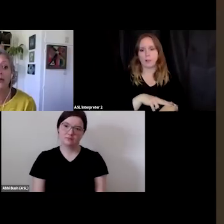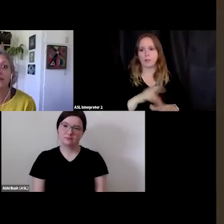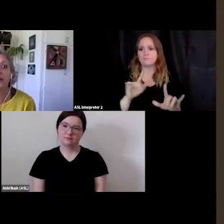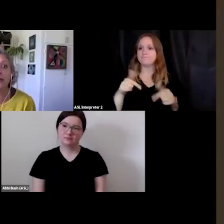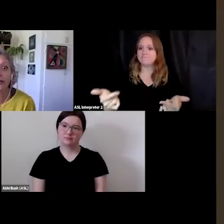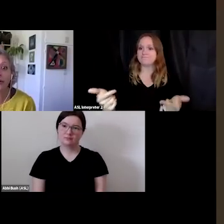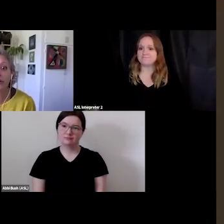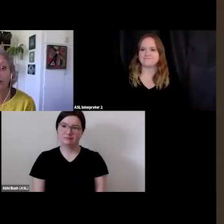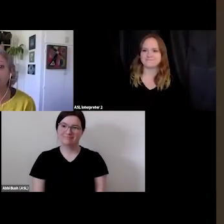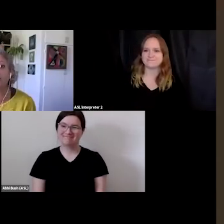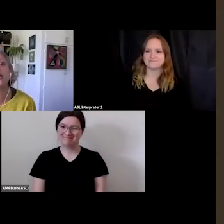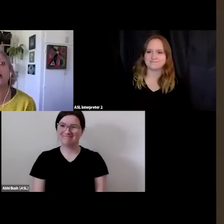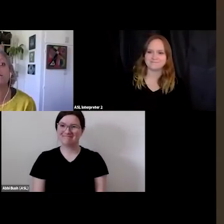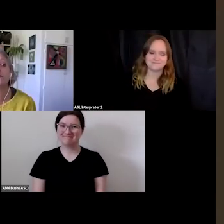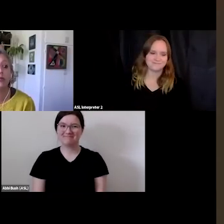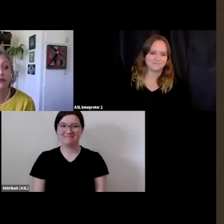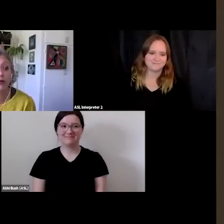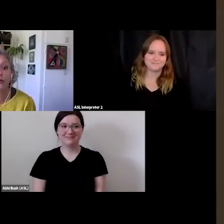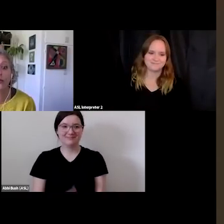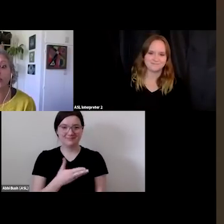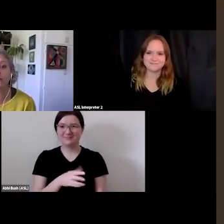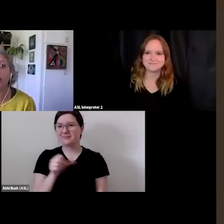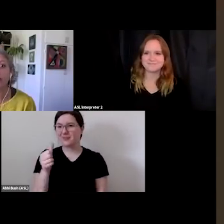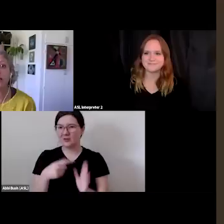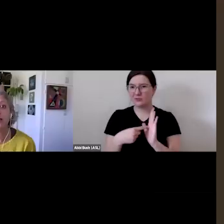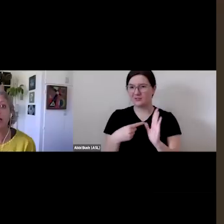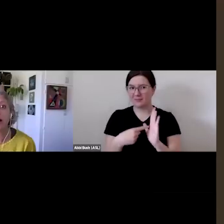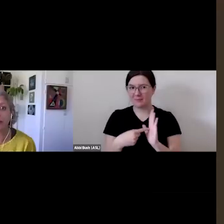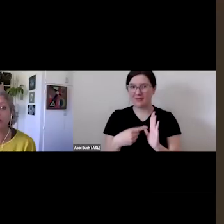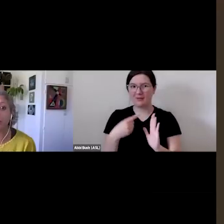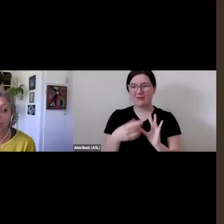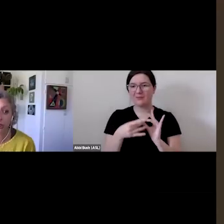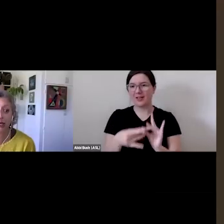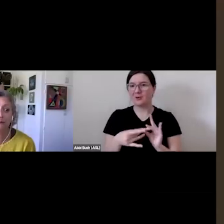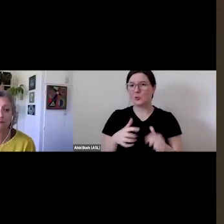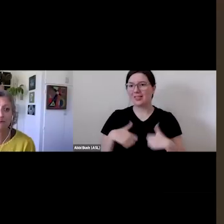Here is another clutter image rating for a living room, another for kitchen.